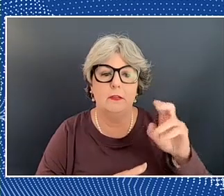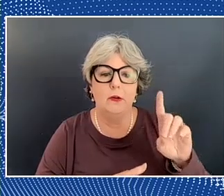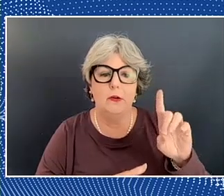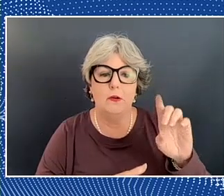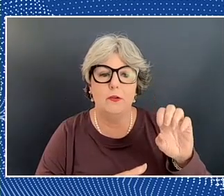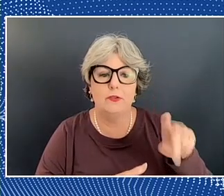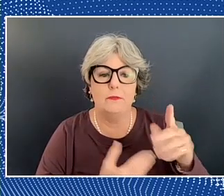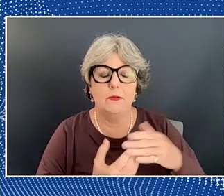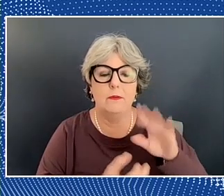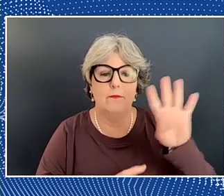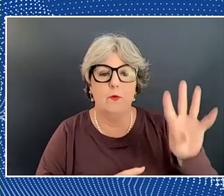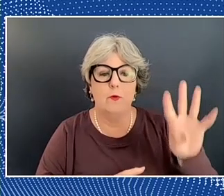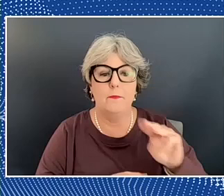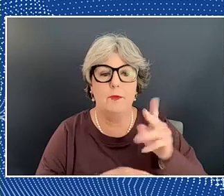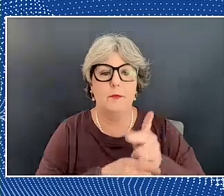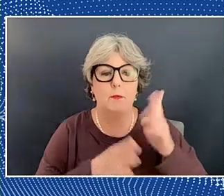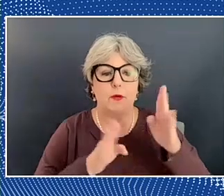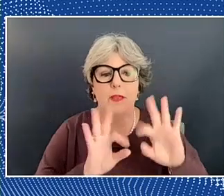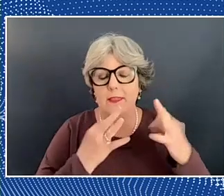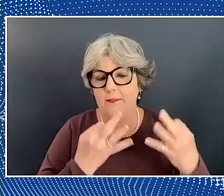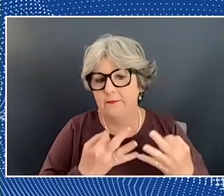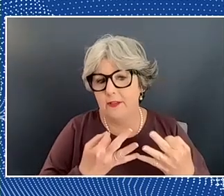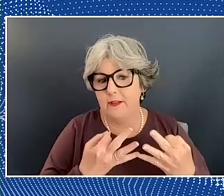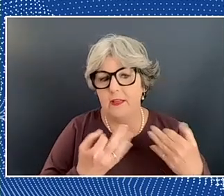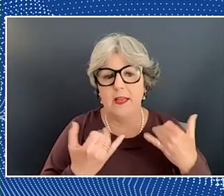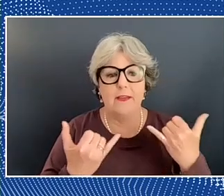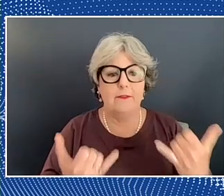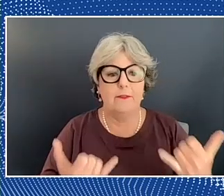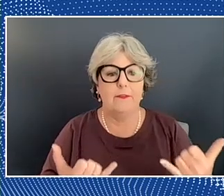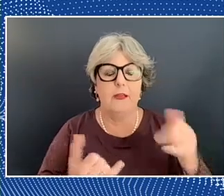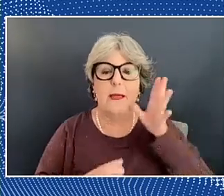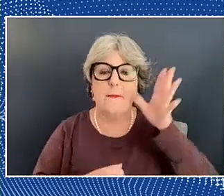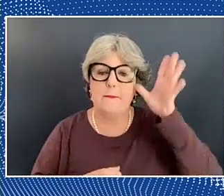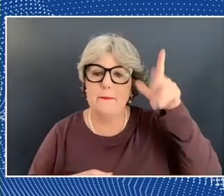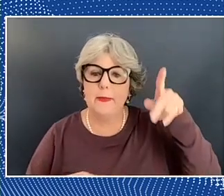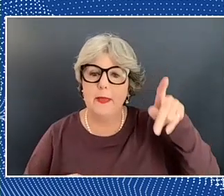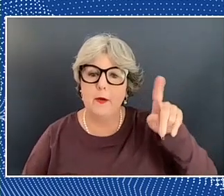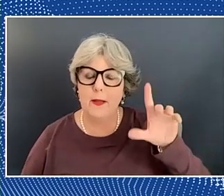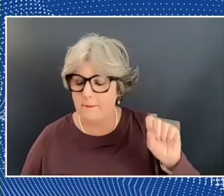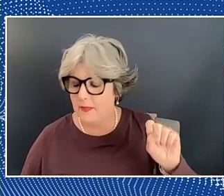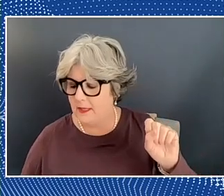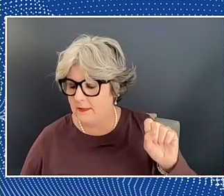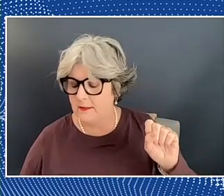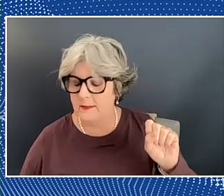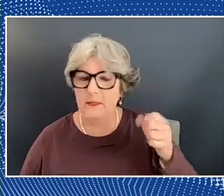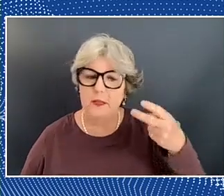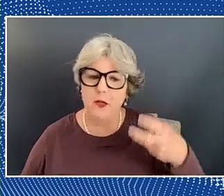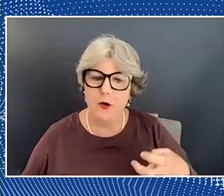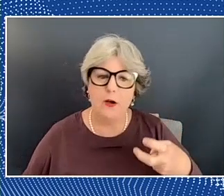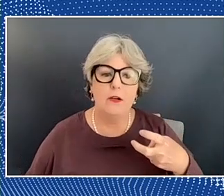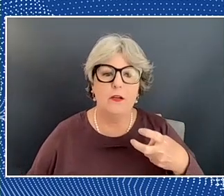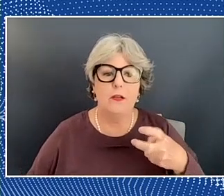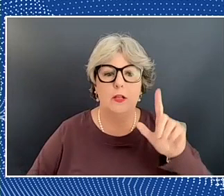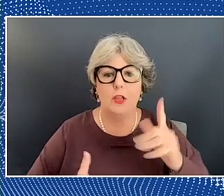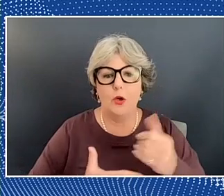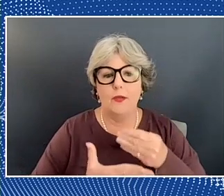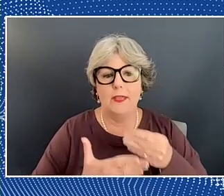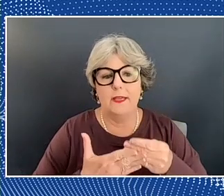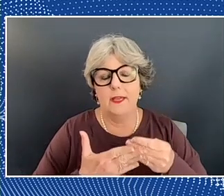borrowers and their families carry Parent Plus loans, which have proven to be especially difficult for families with low income and wealth, to repay, and which can